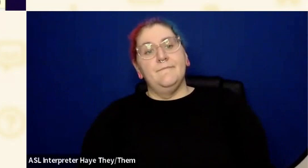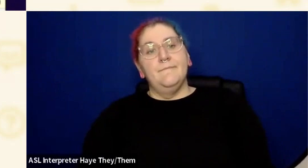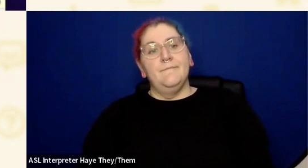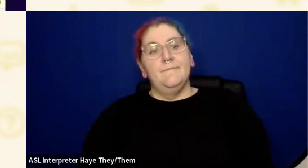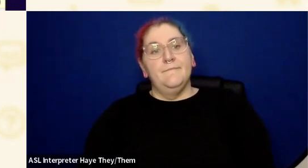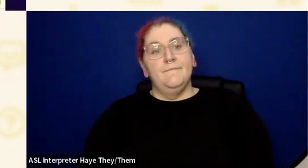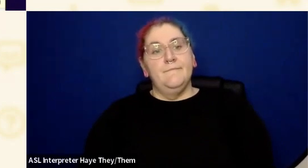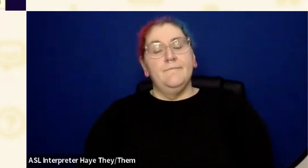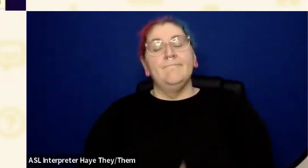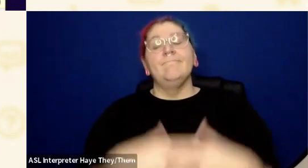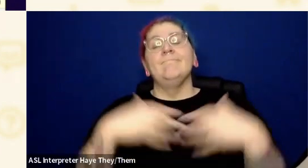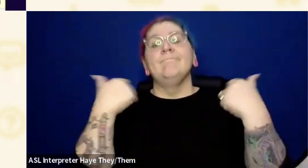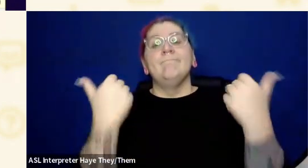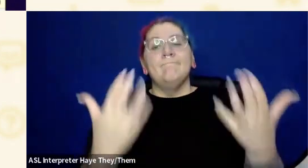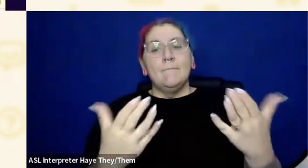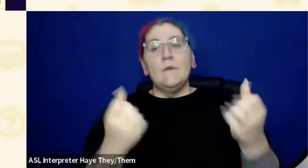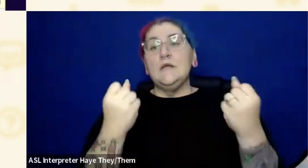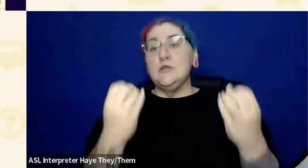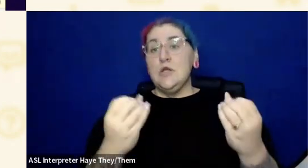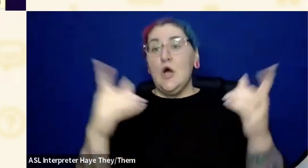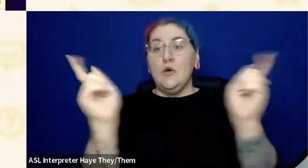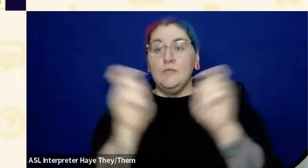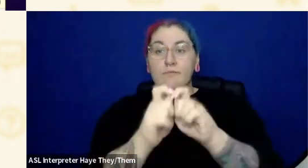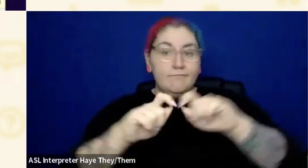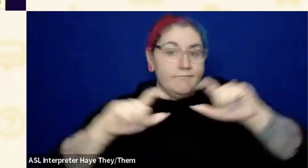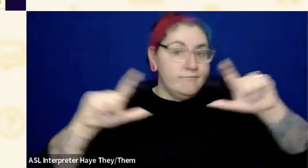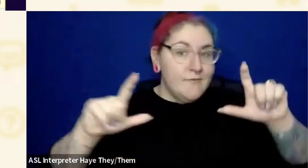Some users zoom in to be able to read the text better.